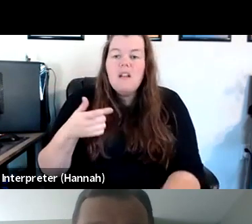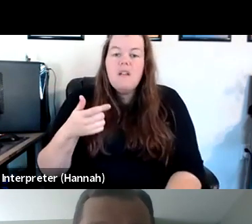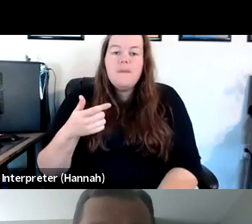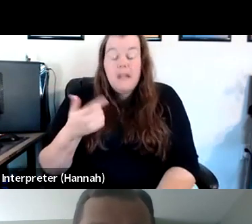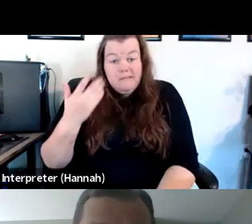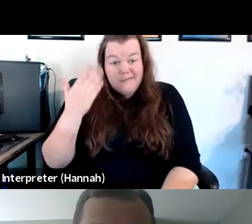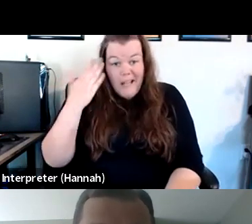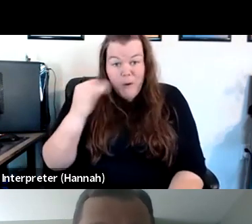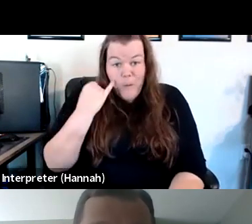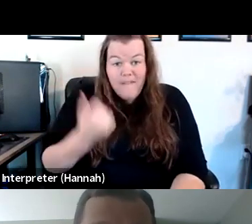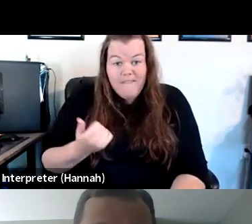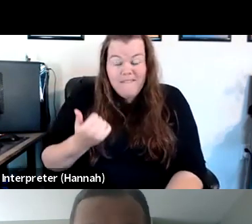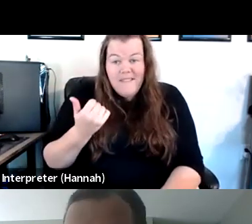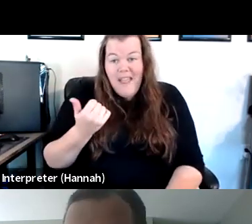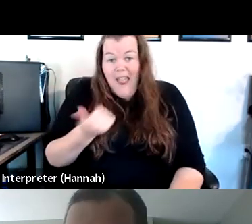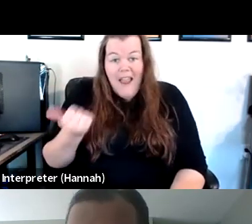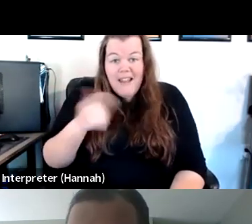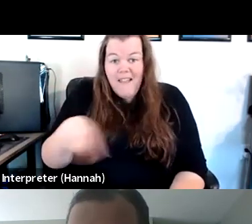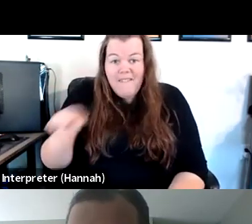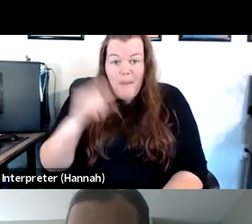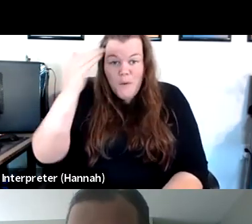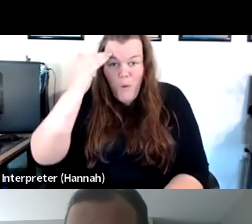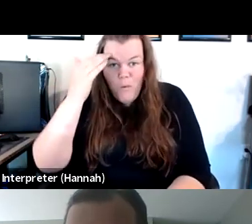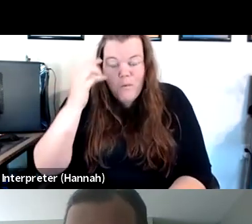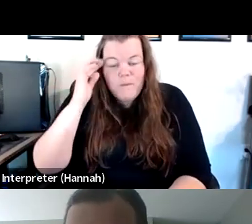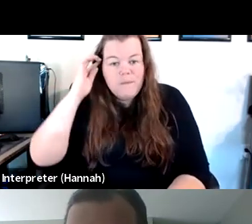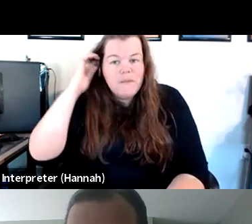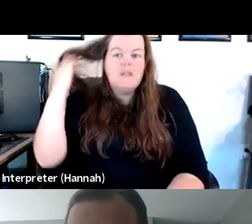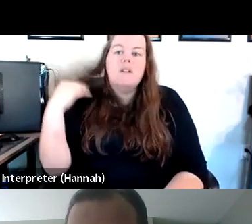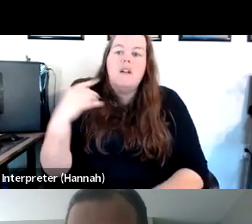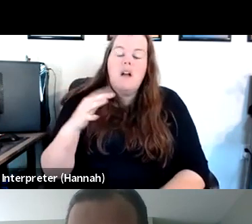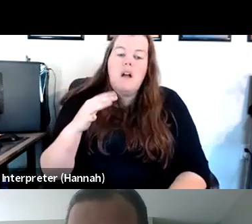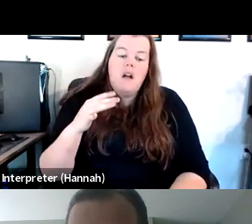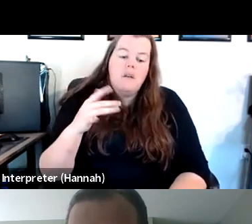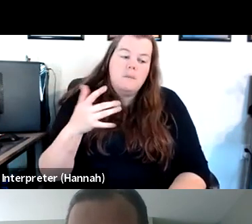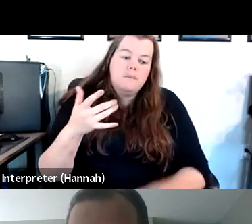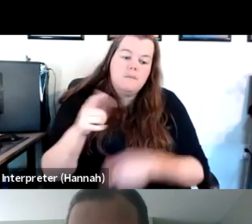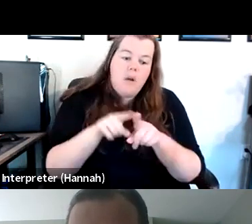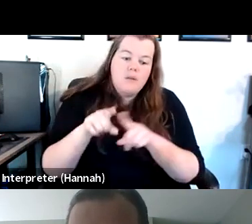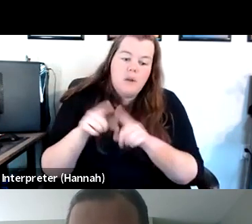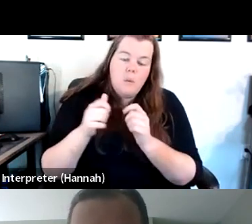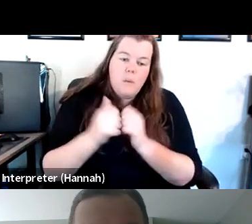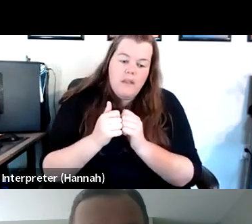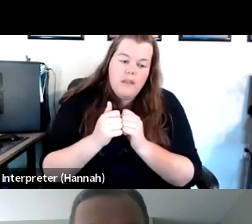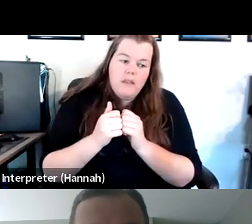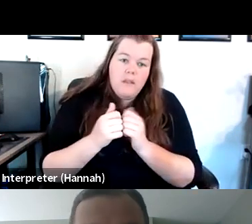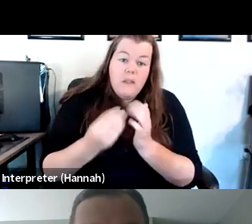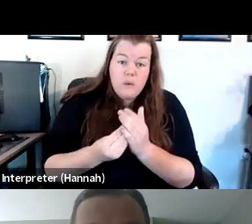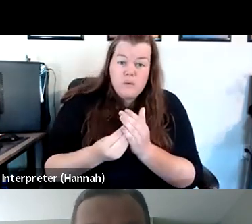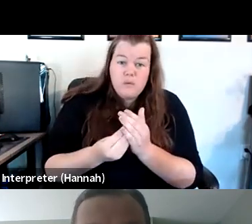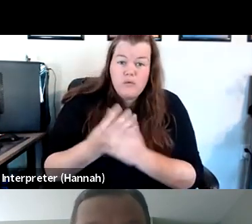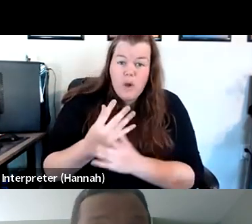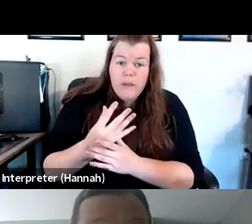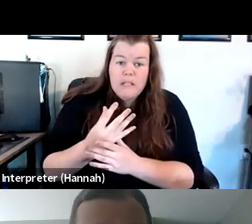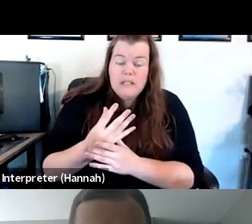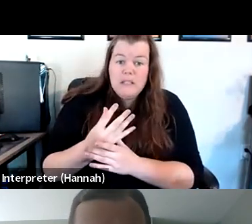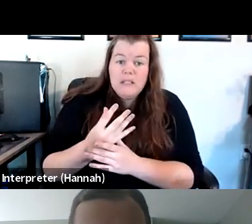to accurately answer that um and then you know with the uh you know growing uh aging population